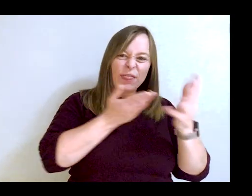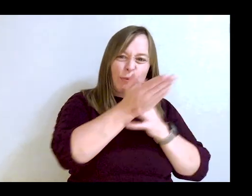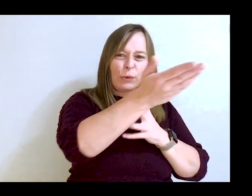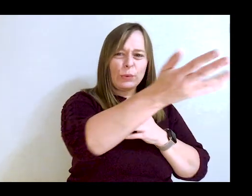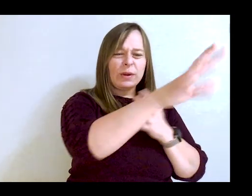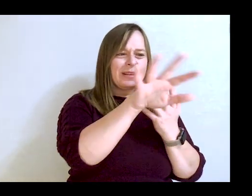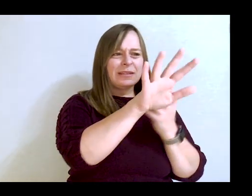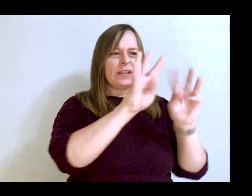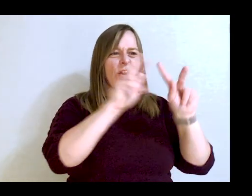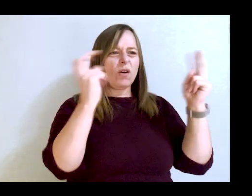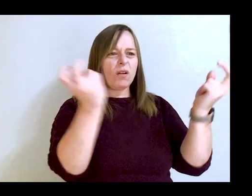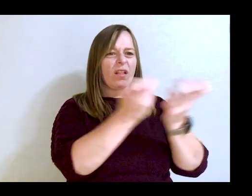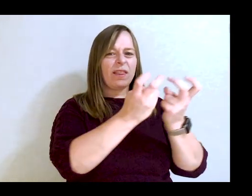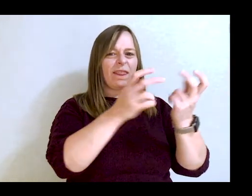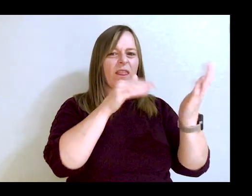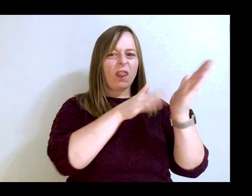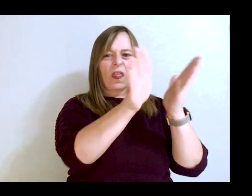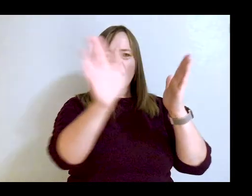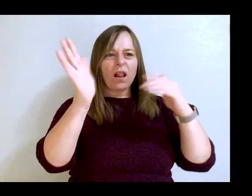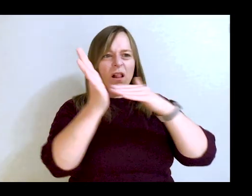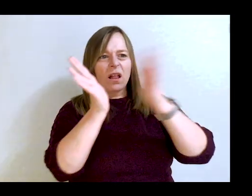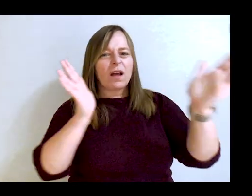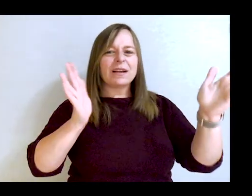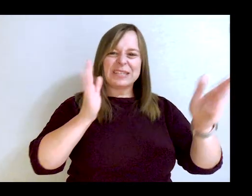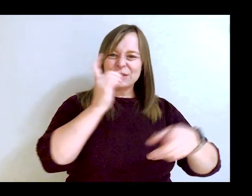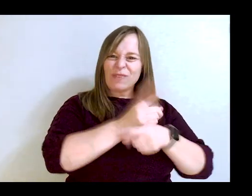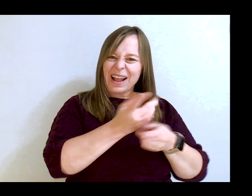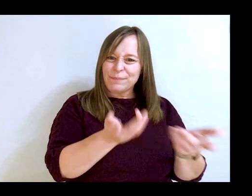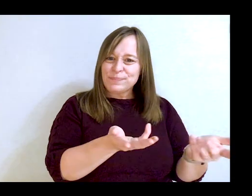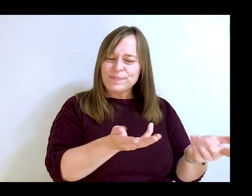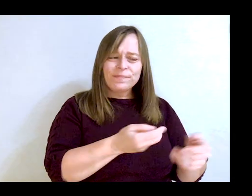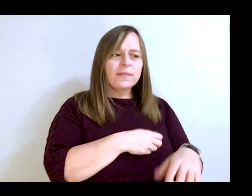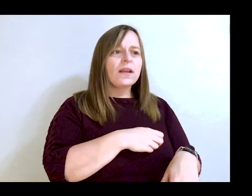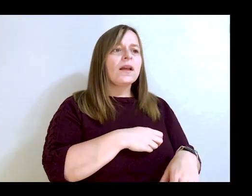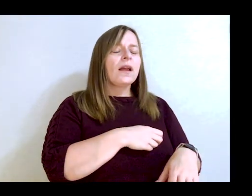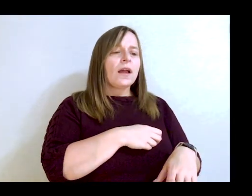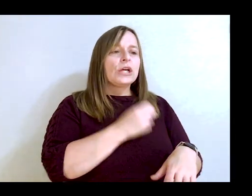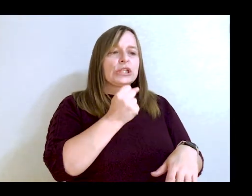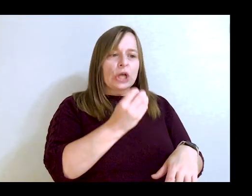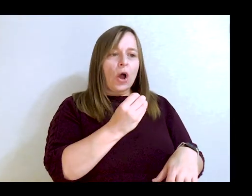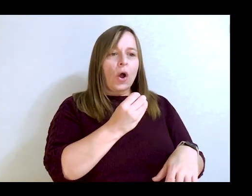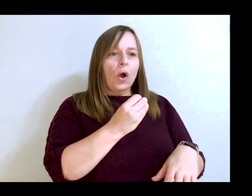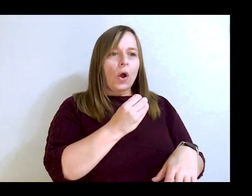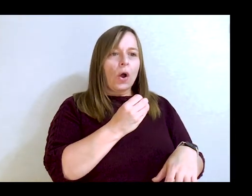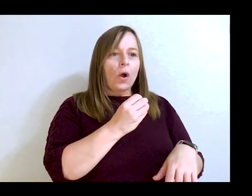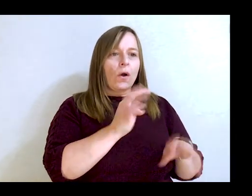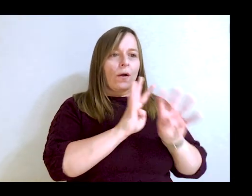see because it's not see-through. It's not transparent. So the boards were